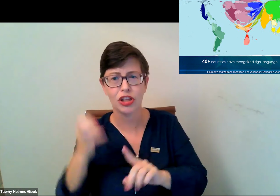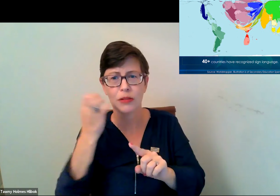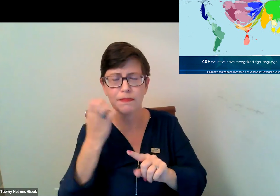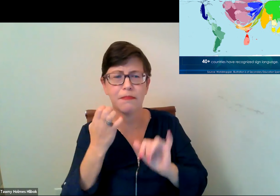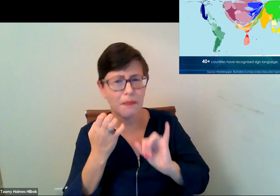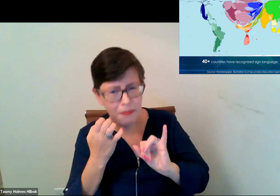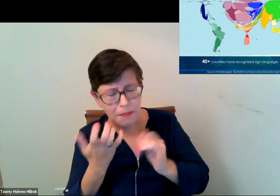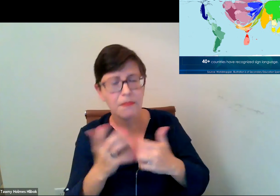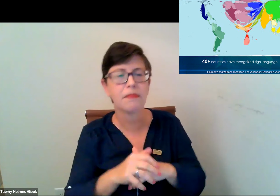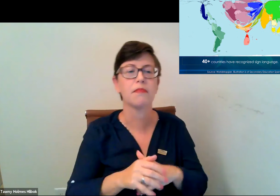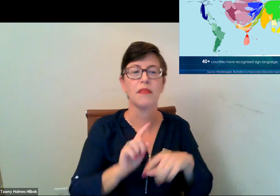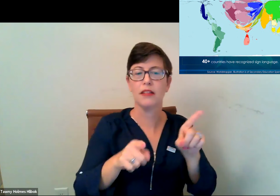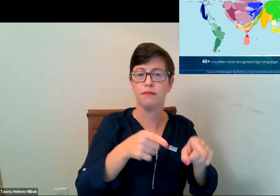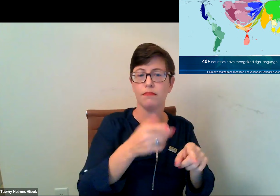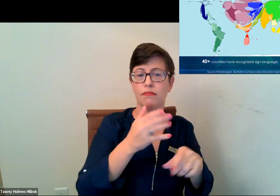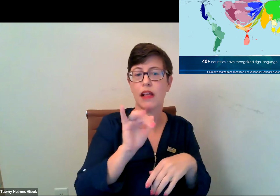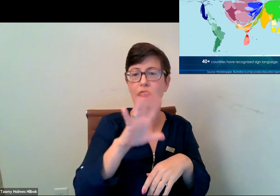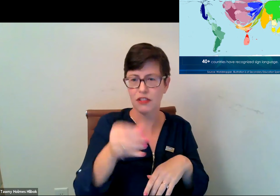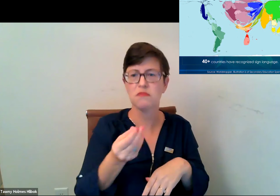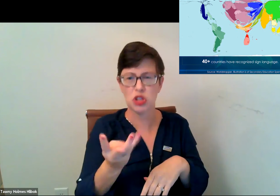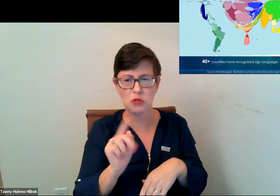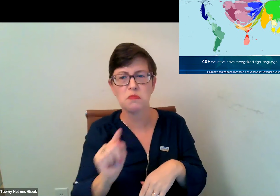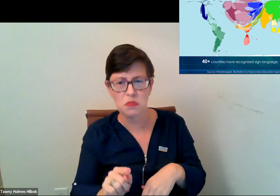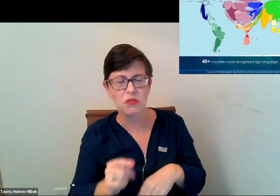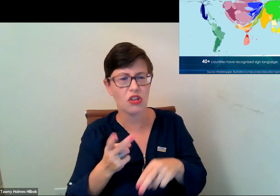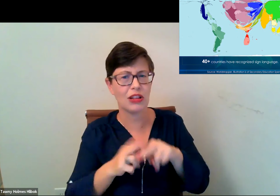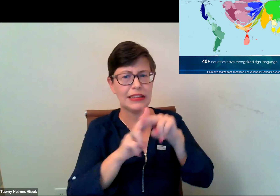although we see a lot of schools for the Deaf that have closed in those European countries.